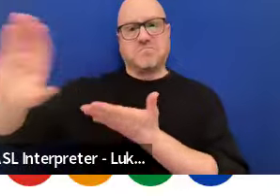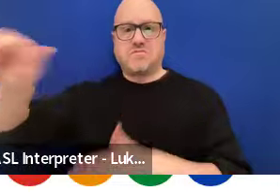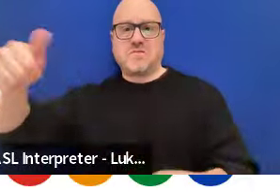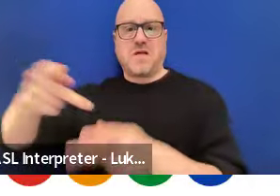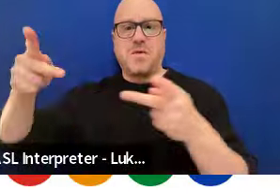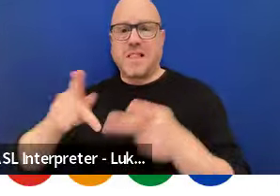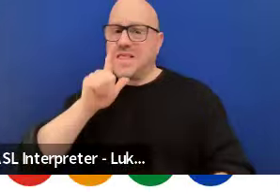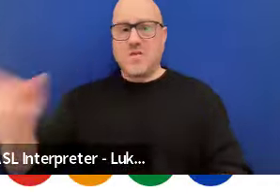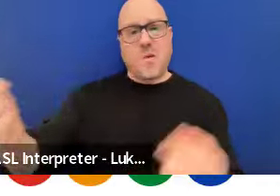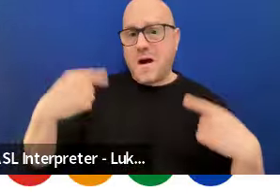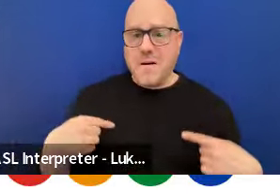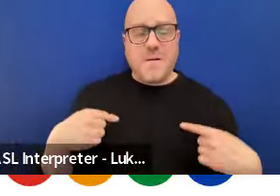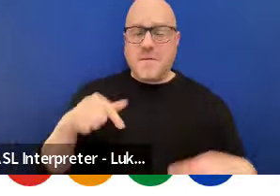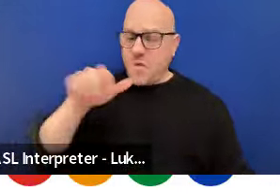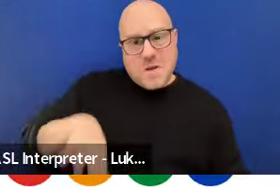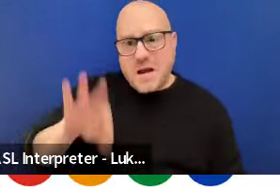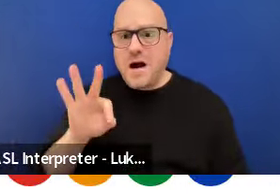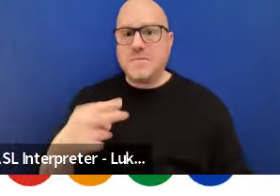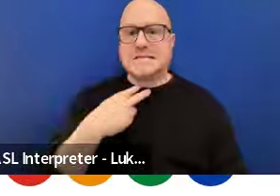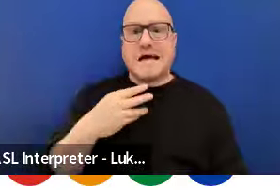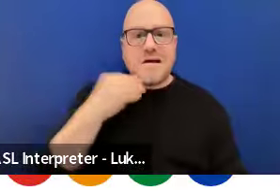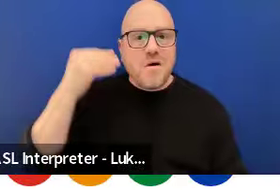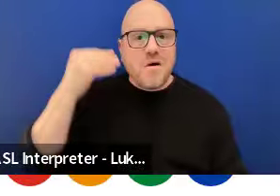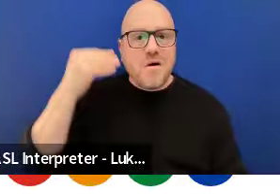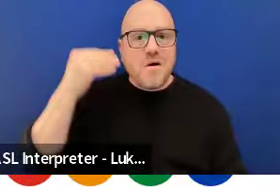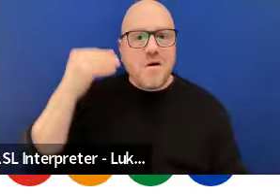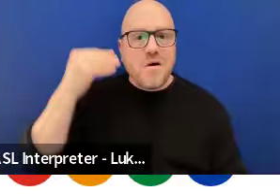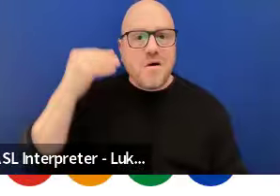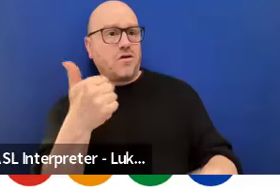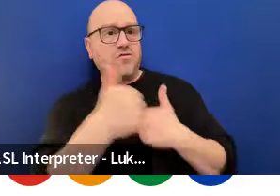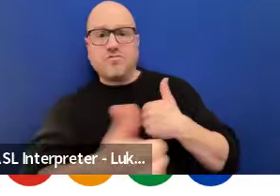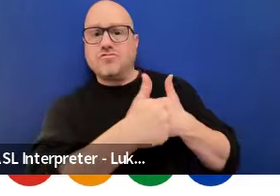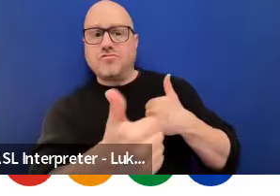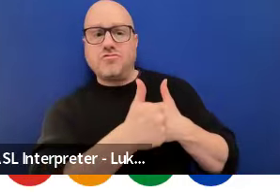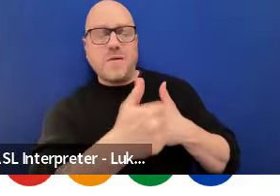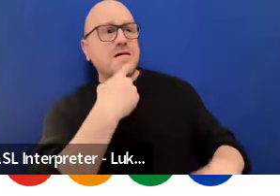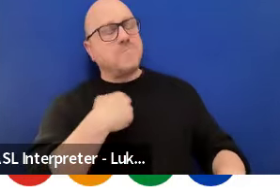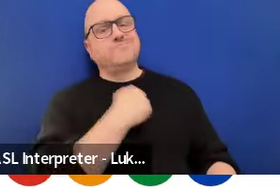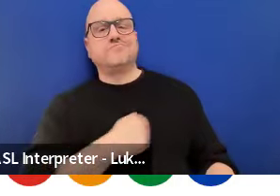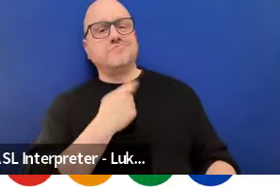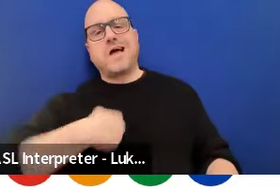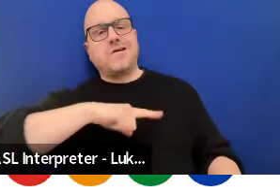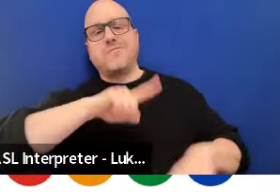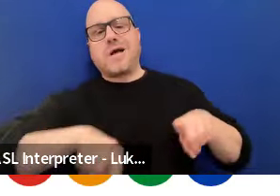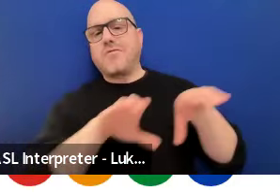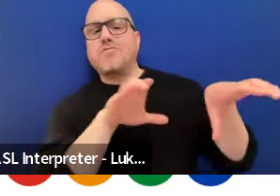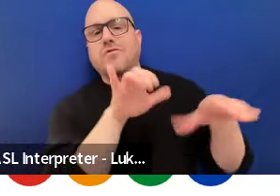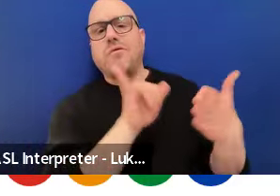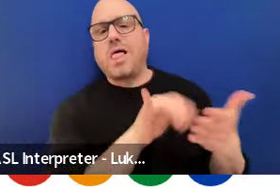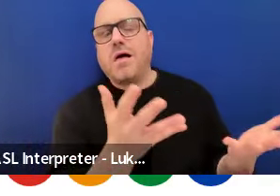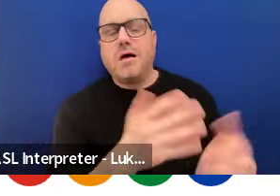THINGS BECAUSE THE RIDE TAKES MONEY AWAY AND THEN ALL OF A SUDDEN, THEY DON'T COME. YOU HAVE ANOTHER TRIP YOU BOOKED. SORRY!